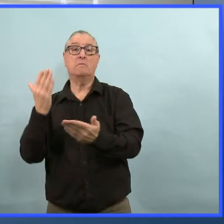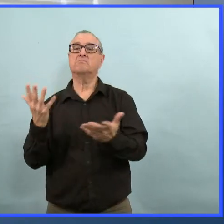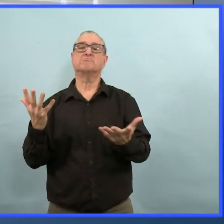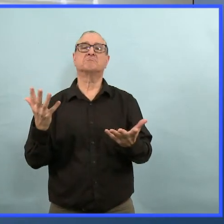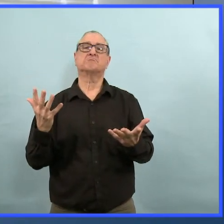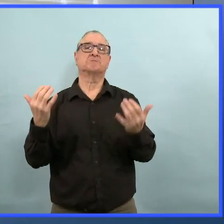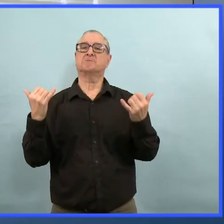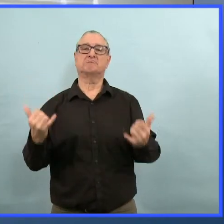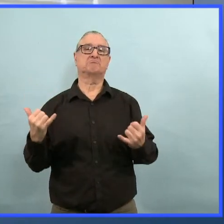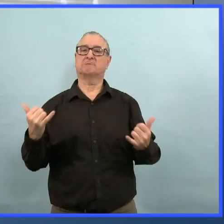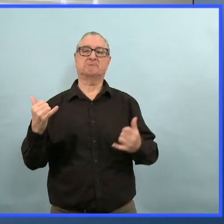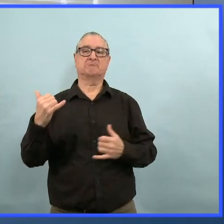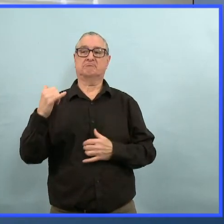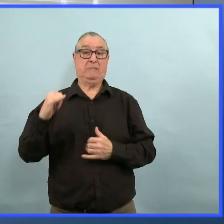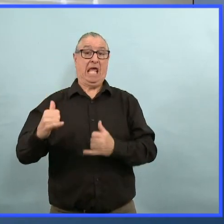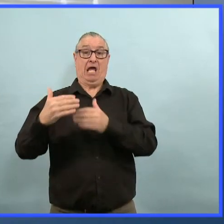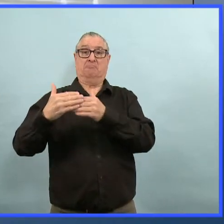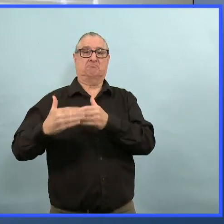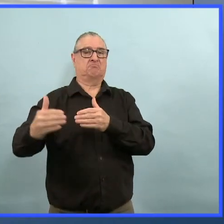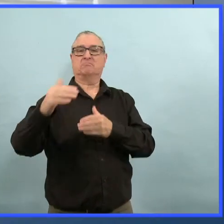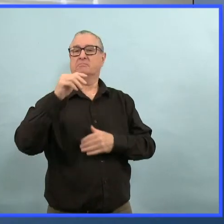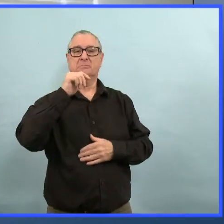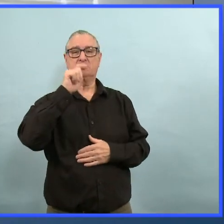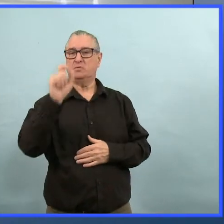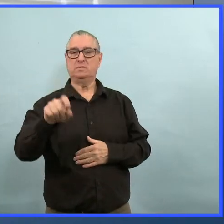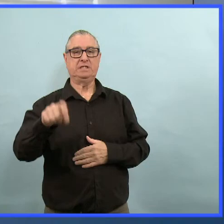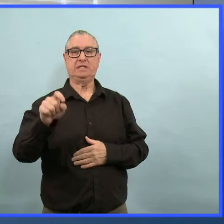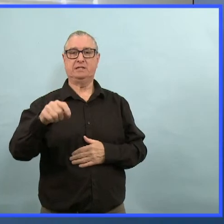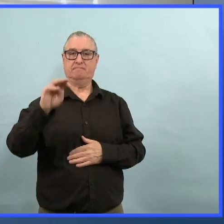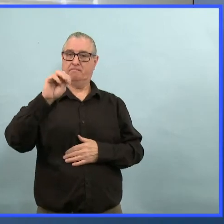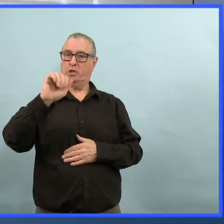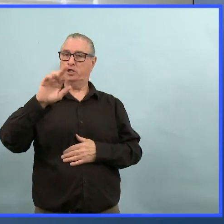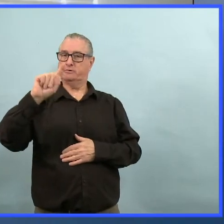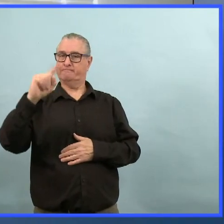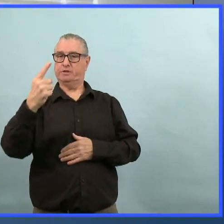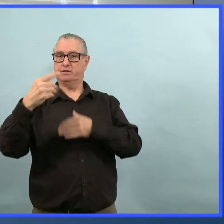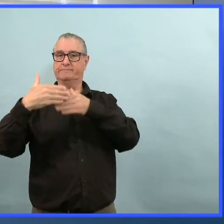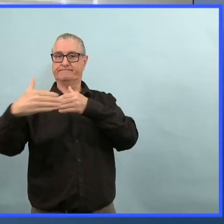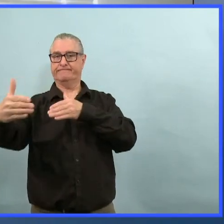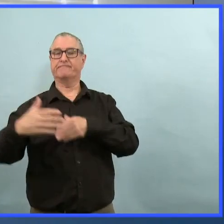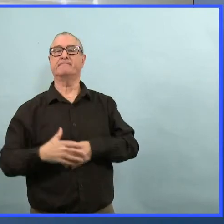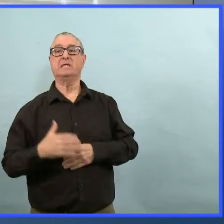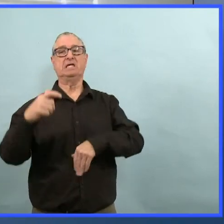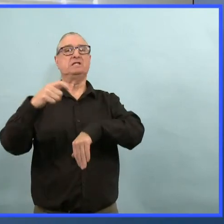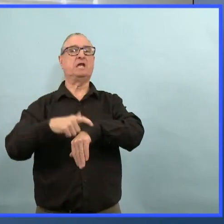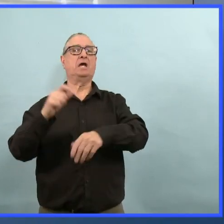the the trends now in cases it was that that decision to move forward with removing approval